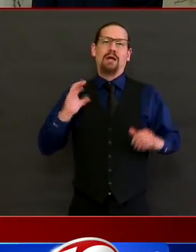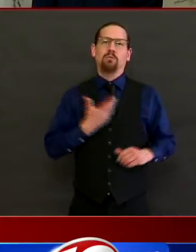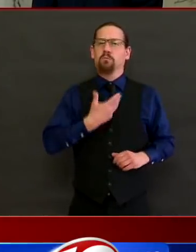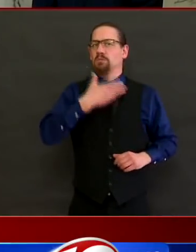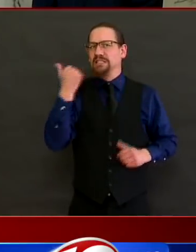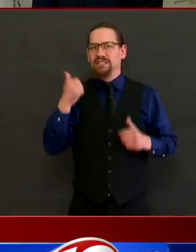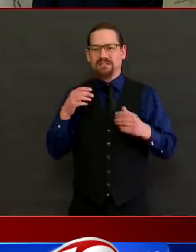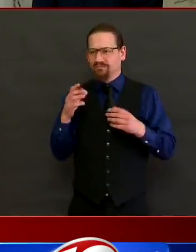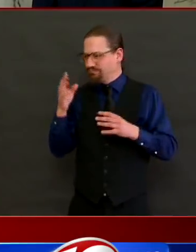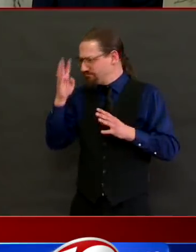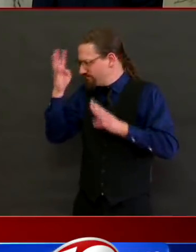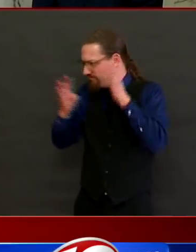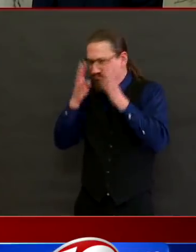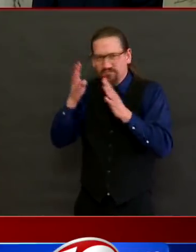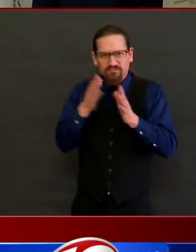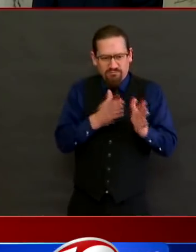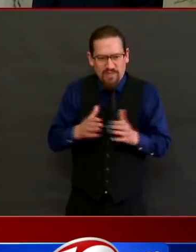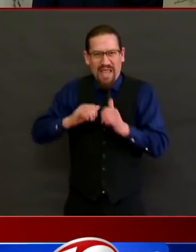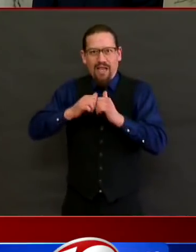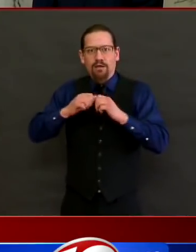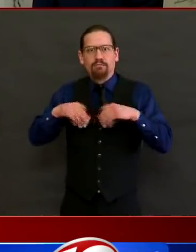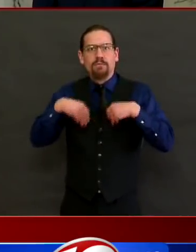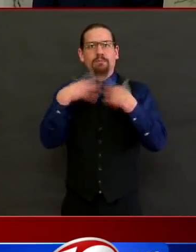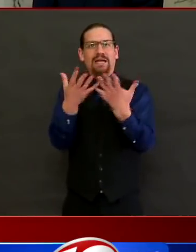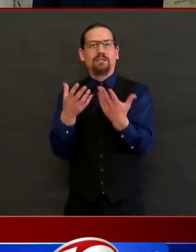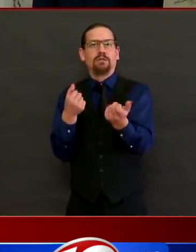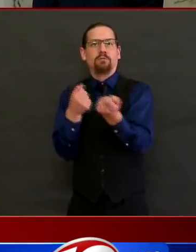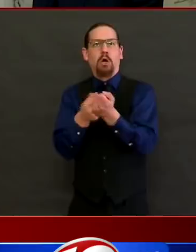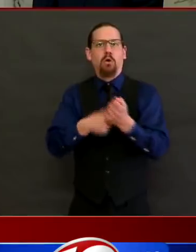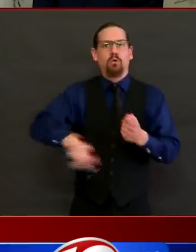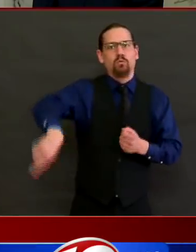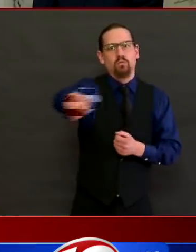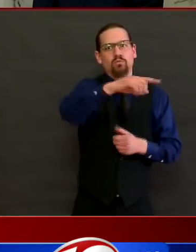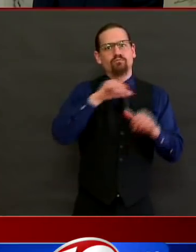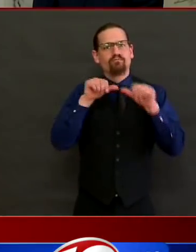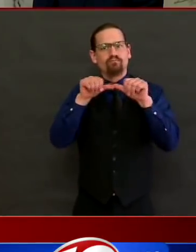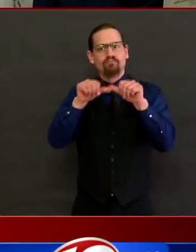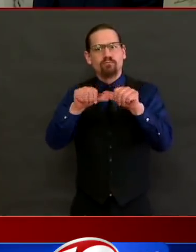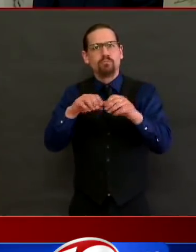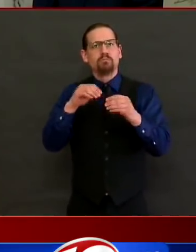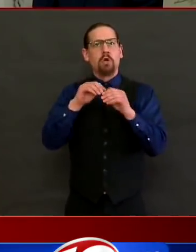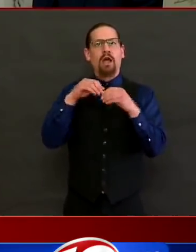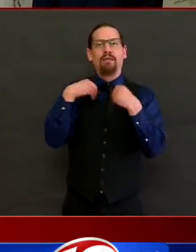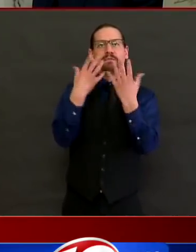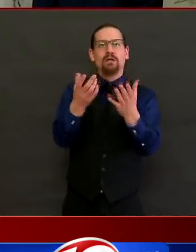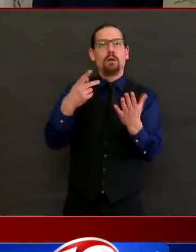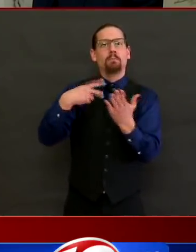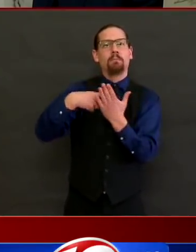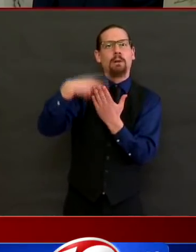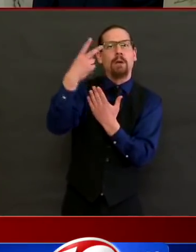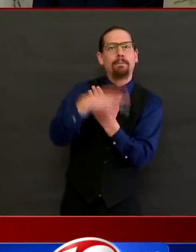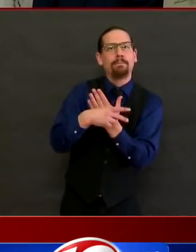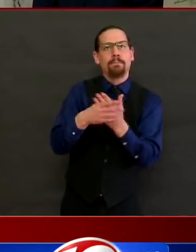YOU FINANCIALLY. AND WE ARE GOING TO CONTINUE TO COME UP WITH ADDITIONAL WAYS TO